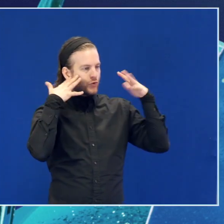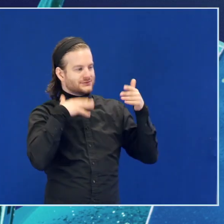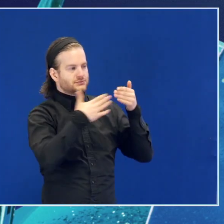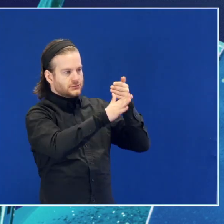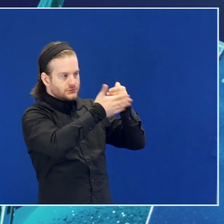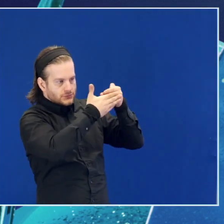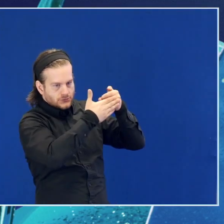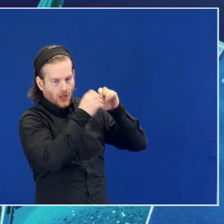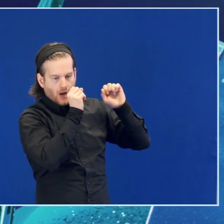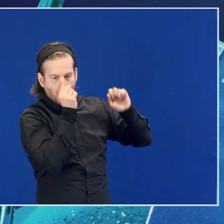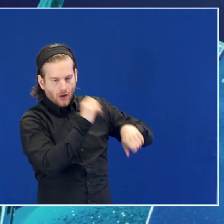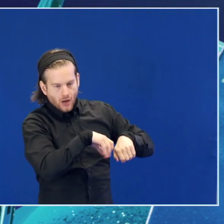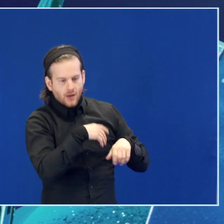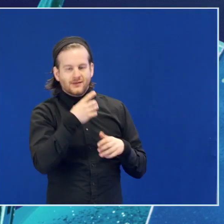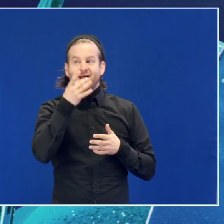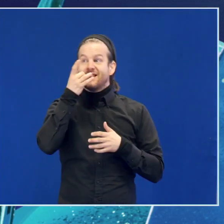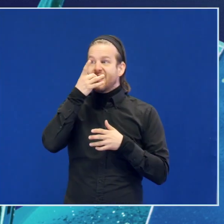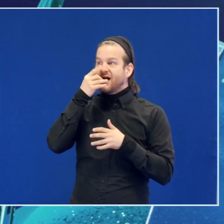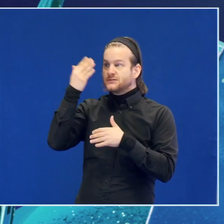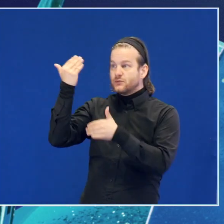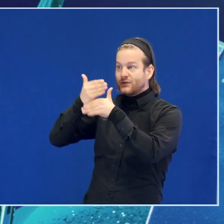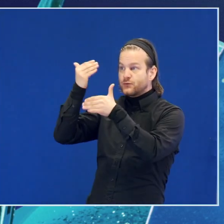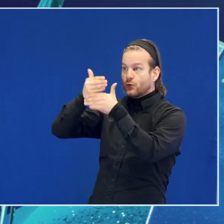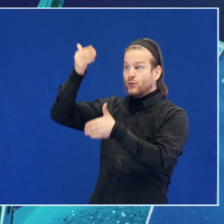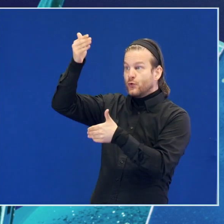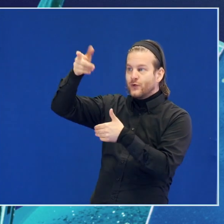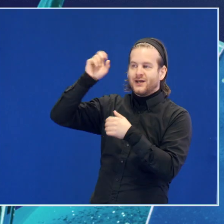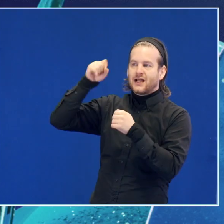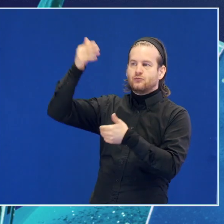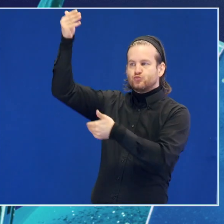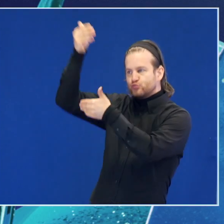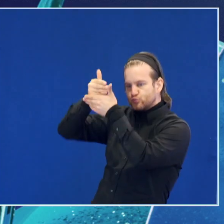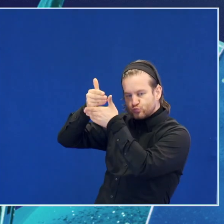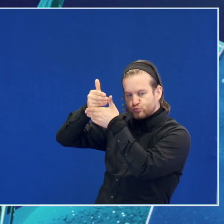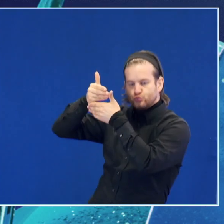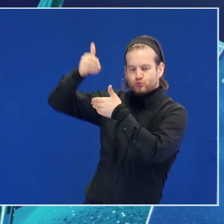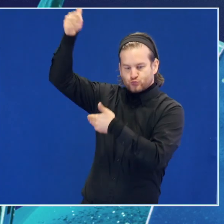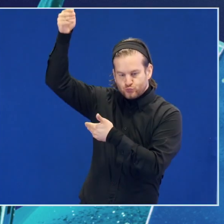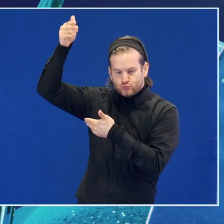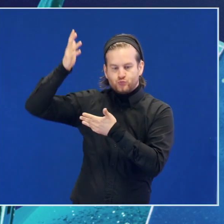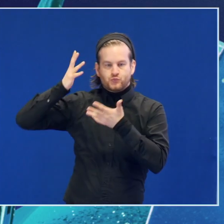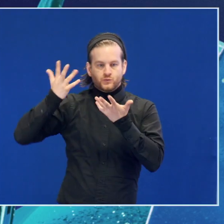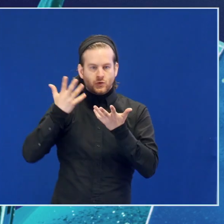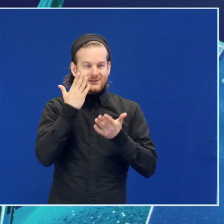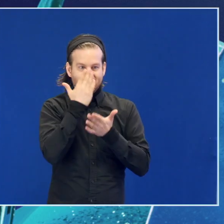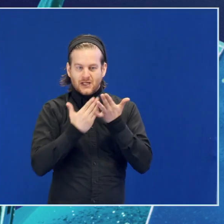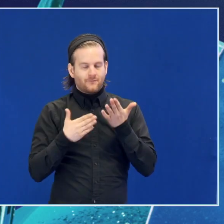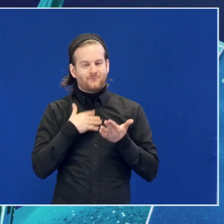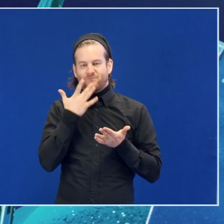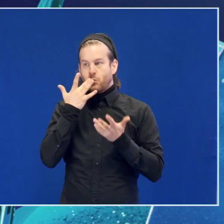But there are also individuals who need to be able to just go in a dark room and turn the lights way down low,